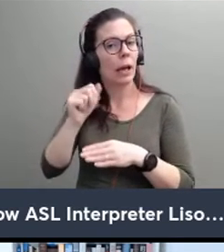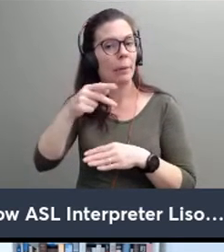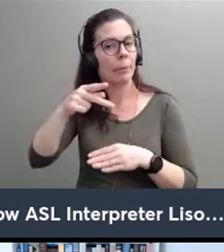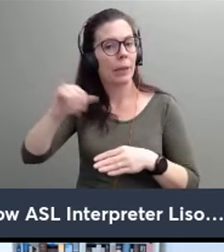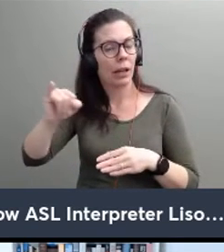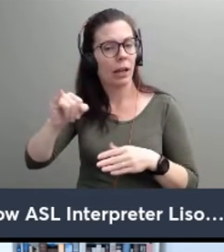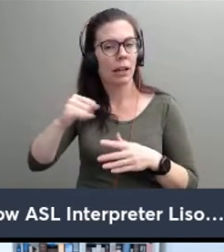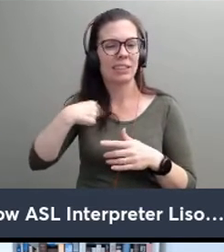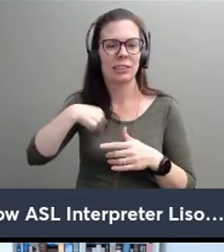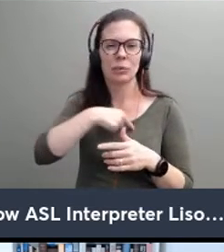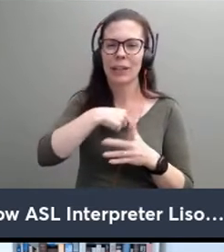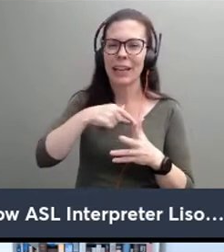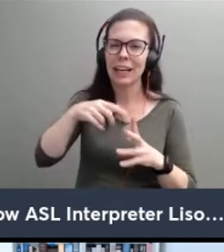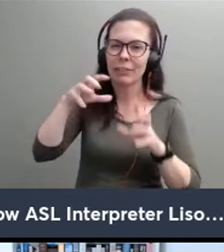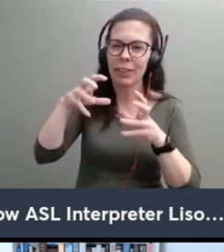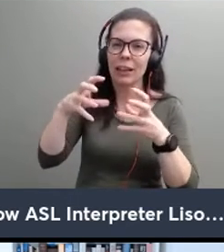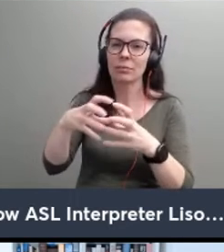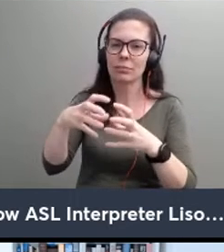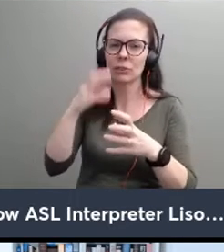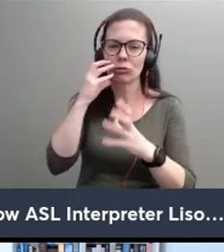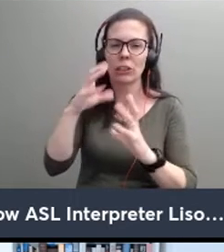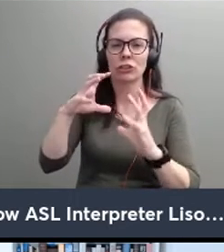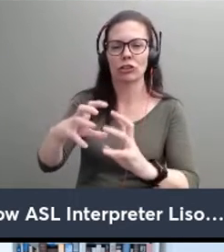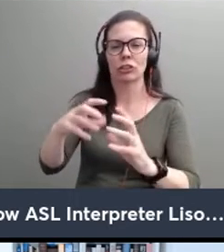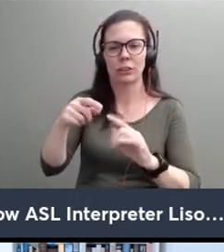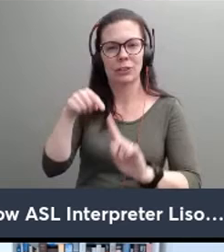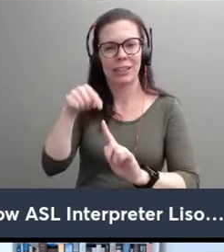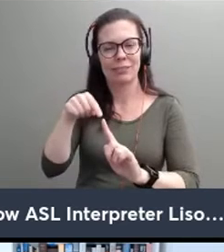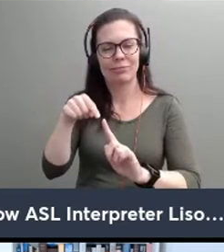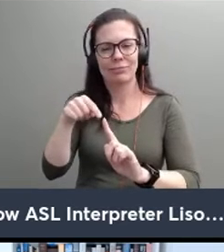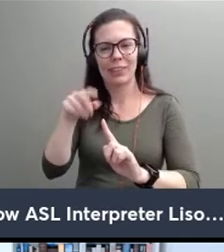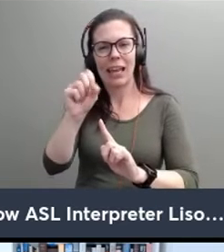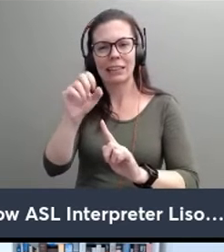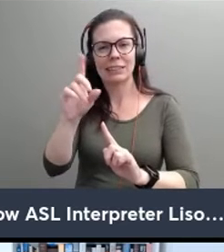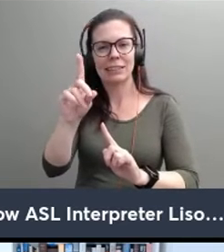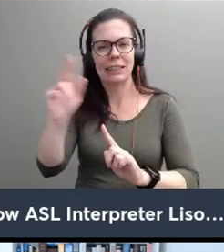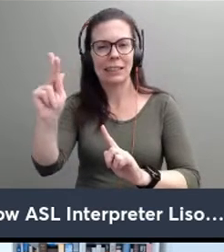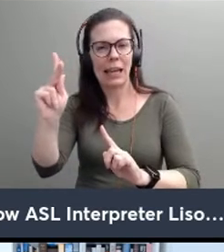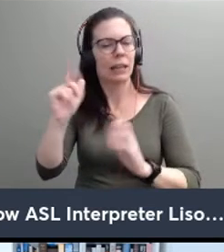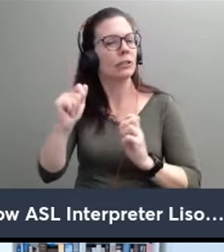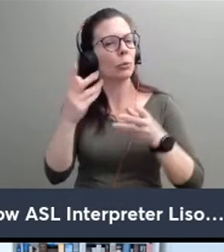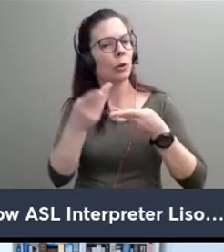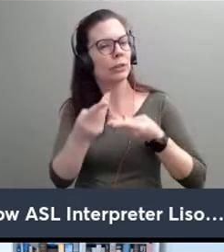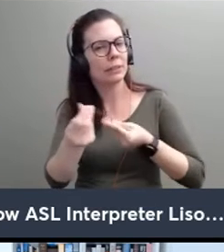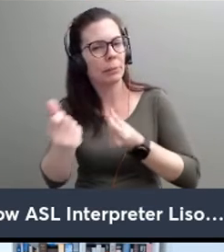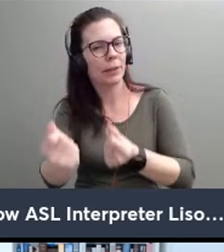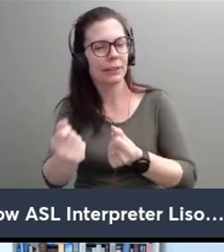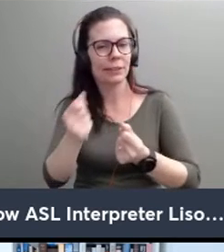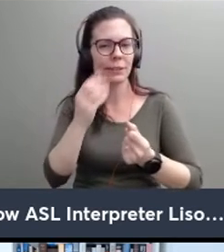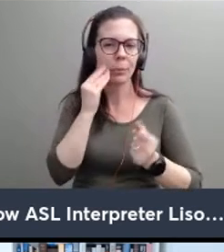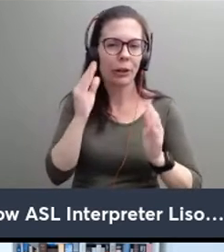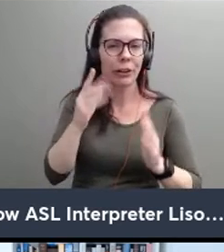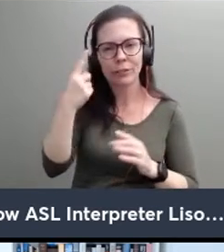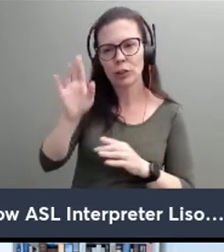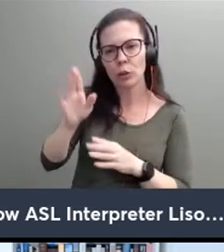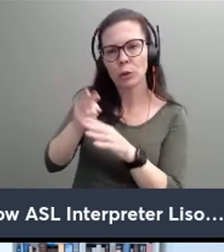so that you can start giving a seamless experience to your end users coming to your application,